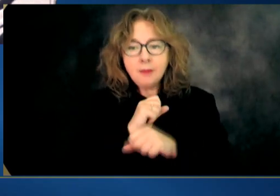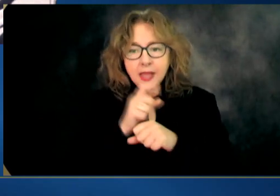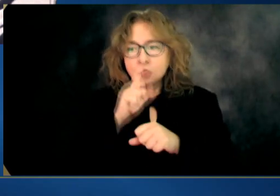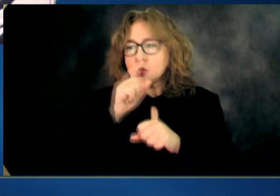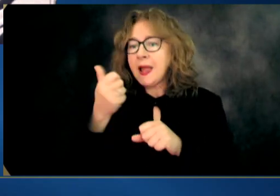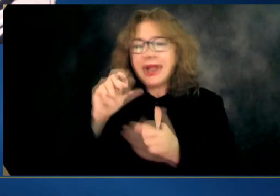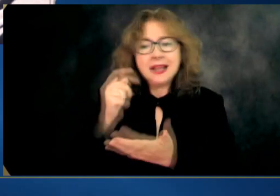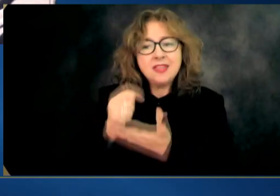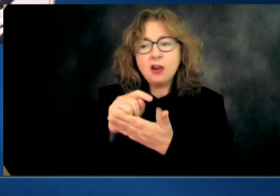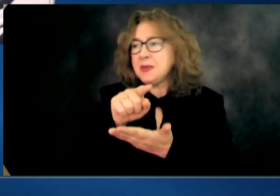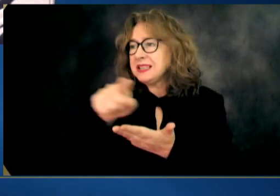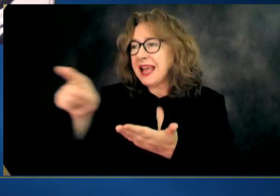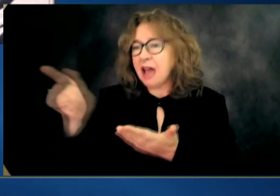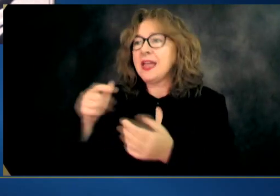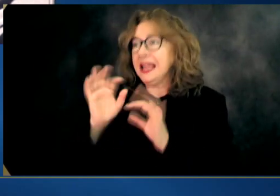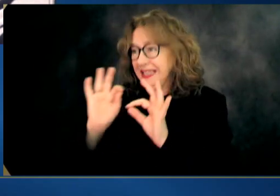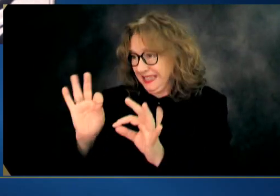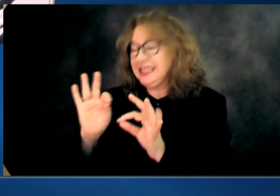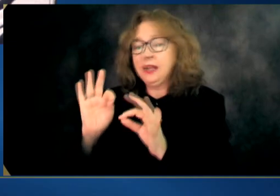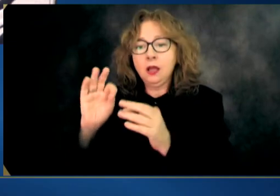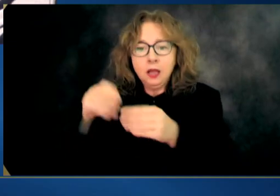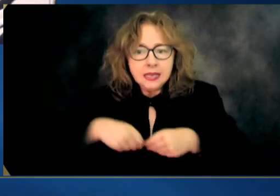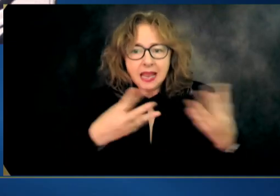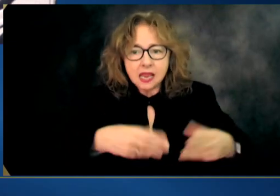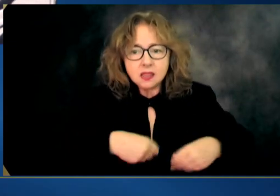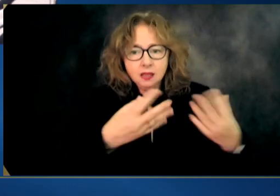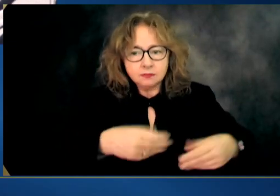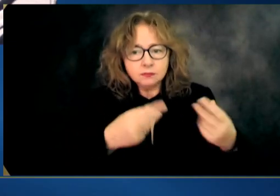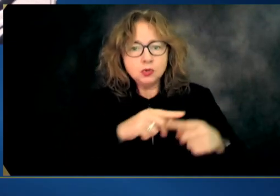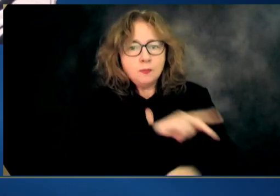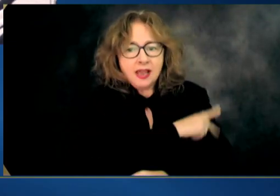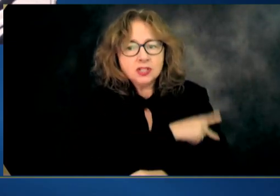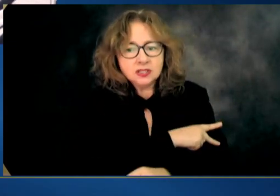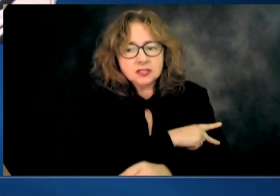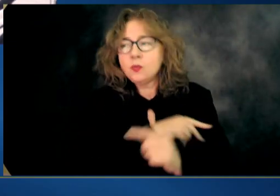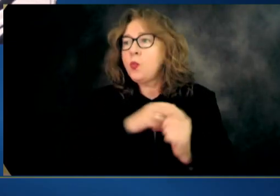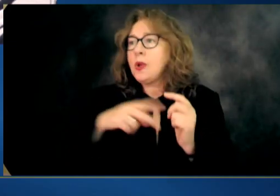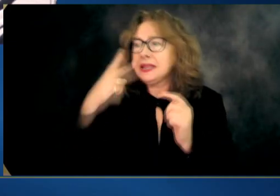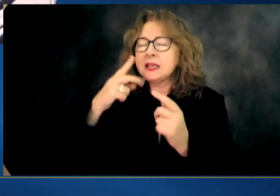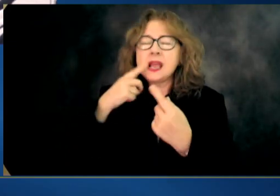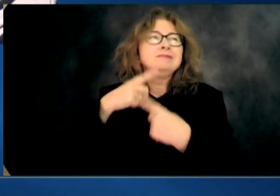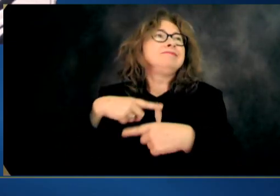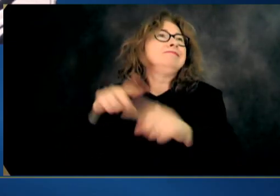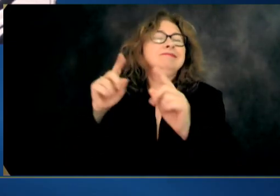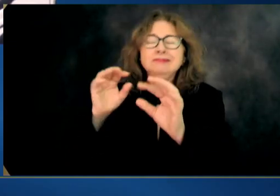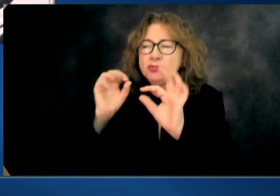quicker as we see these types of sweeping effects. What that does mean, though,